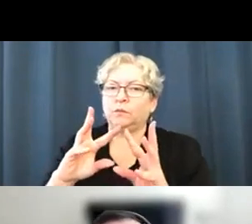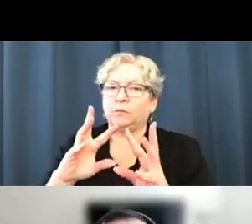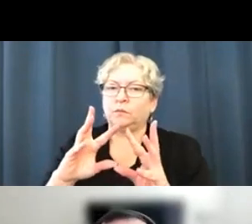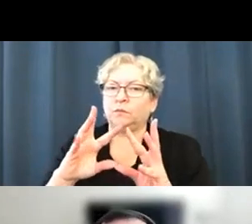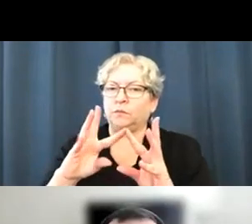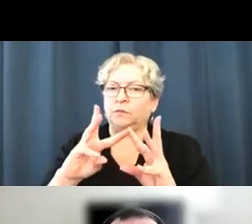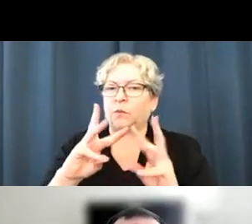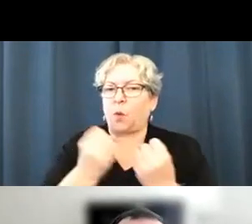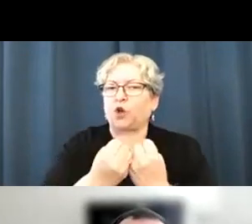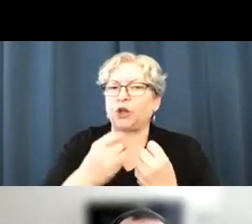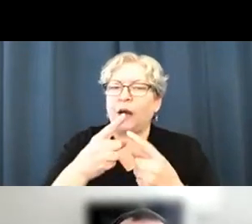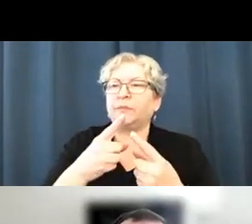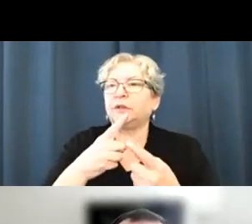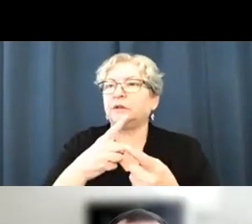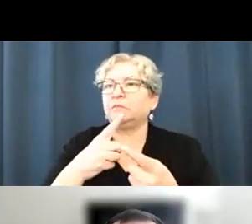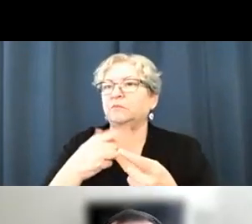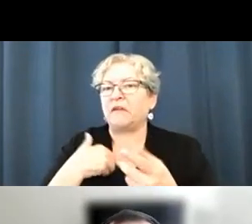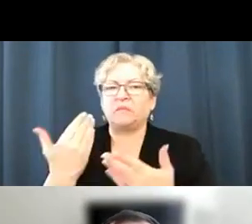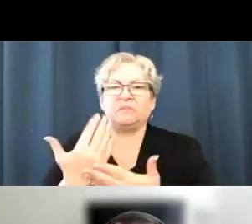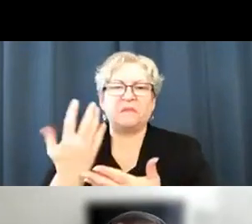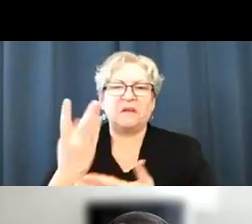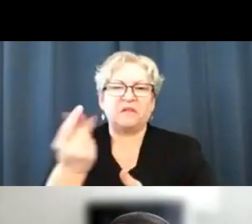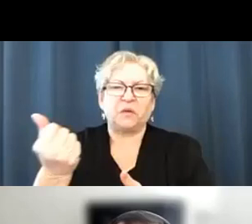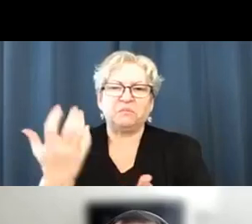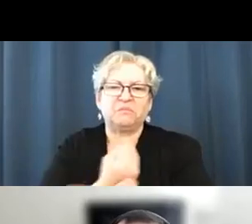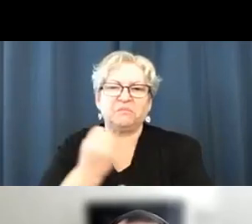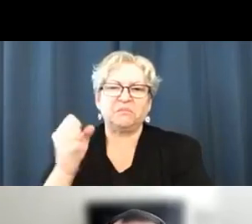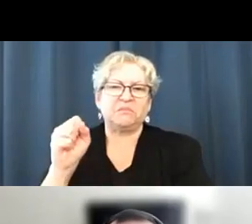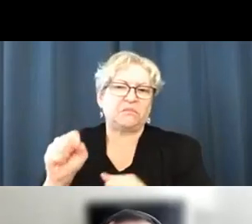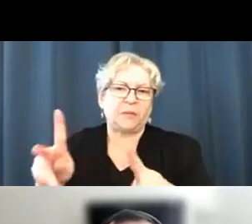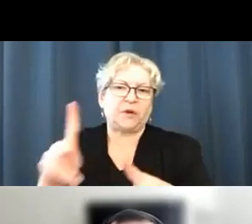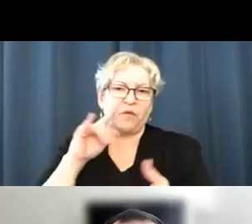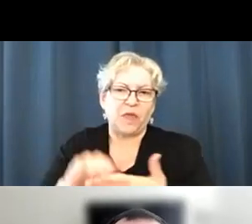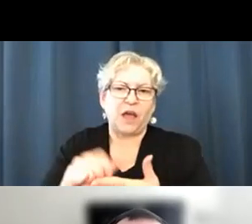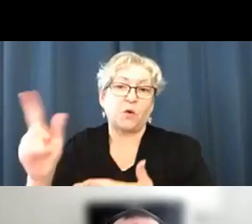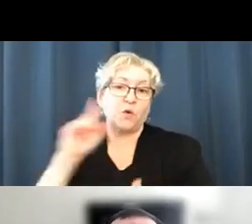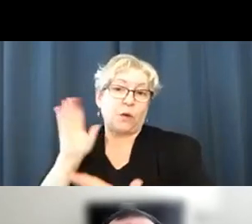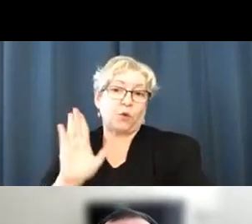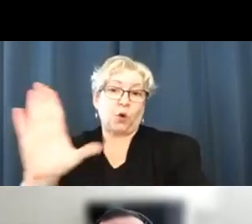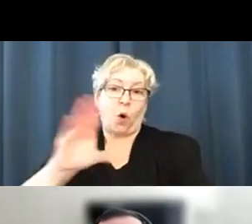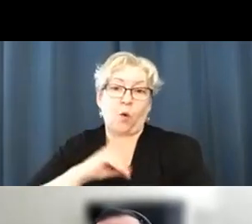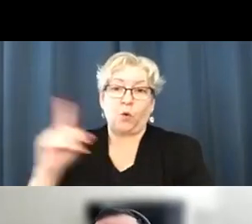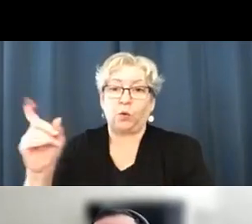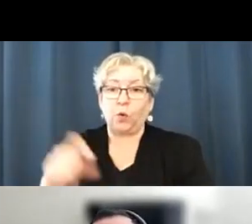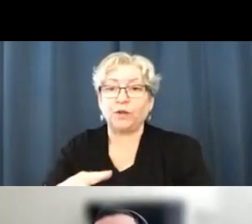There'll be a couple of opportunities there and bring your questions. So, we also added a procurement guide.